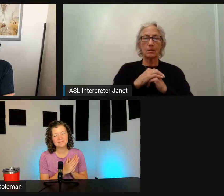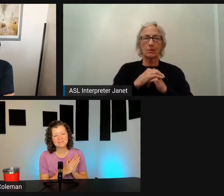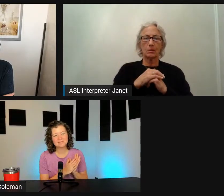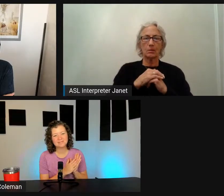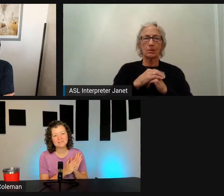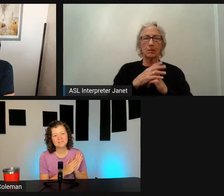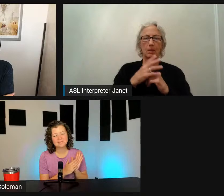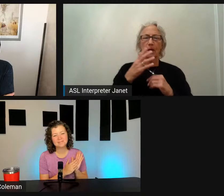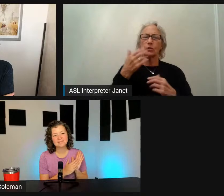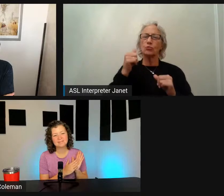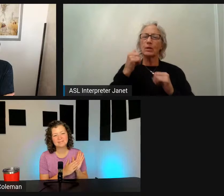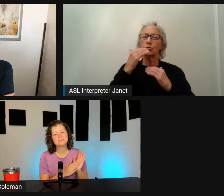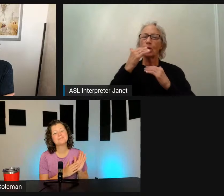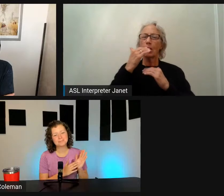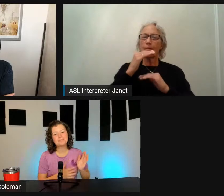to